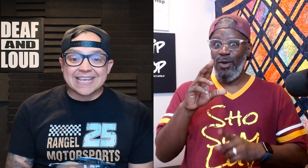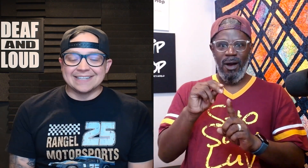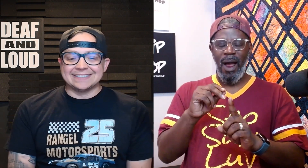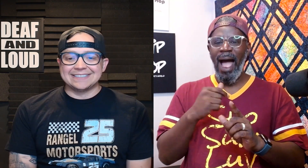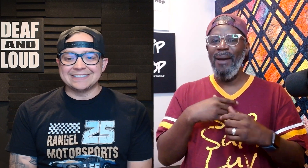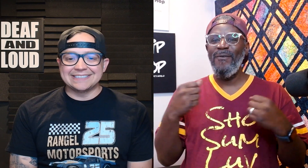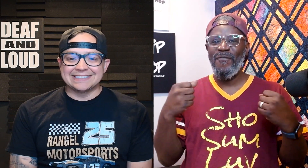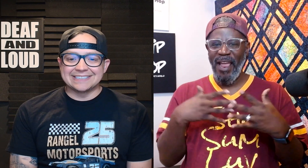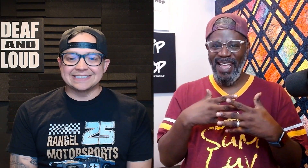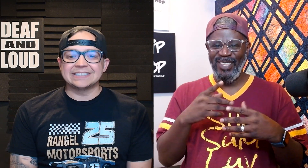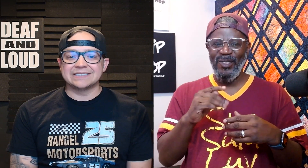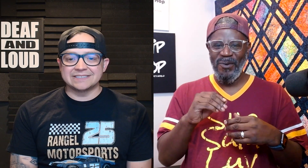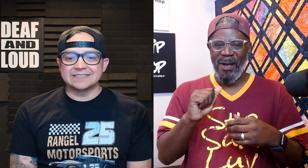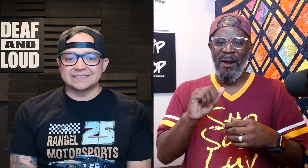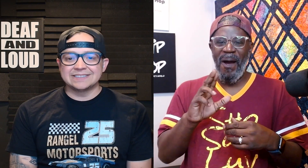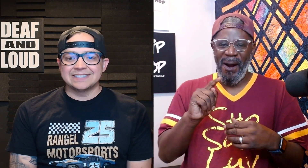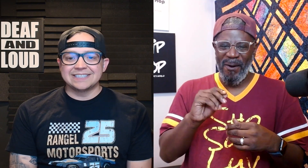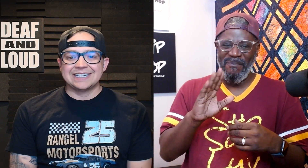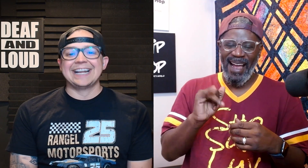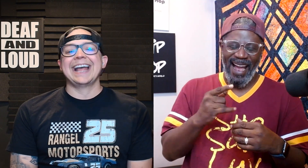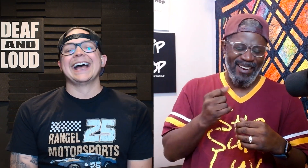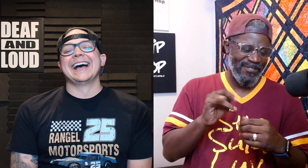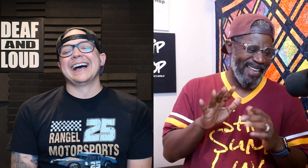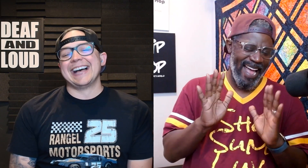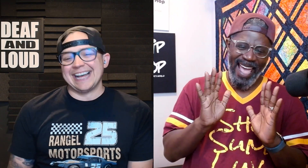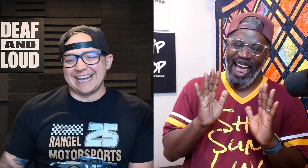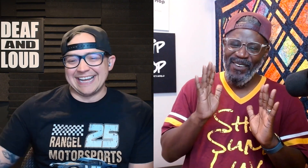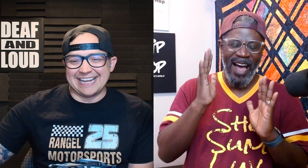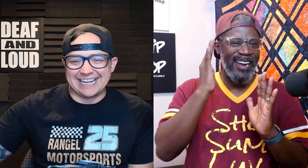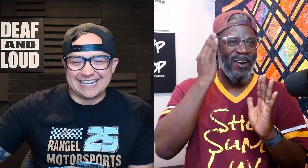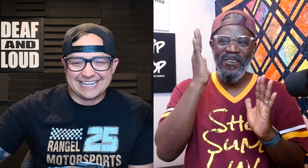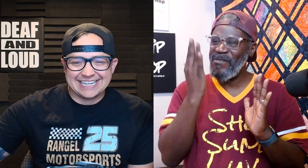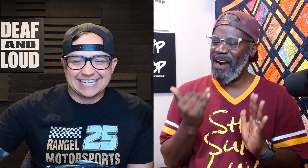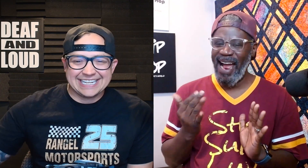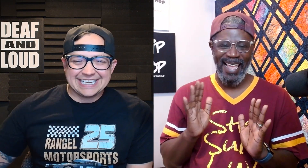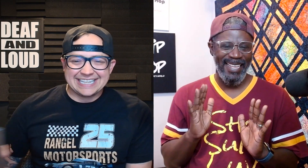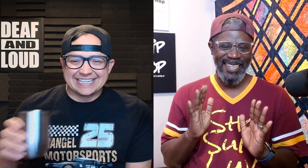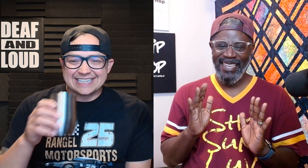No, I am afraid to do an autobiography. I don't know why.